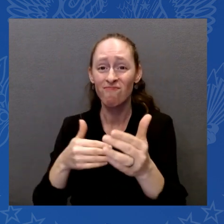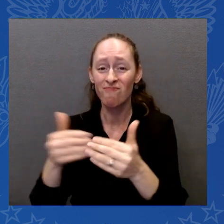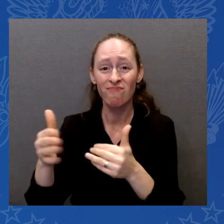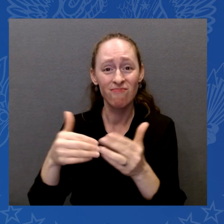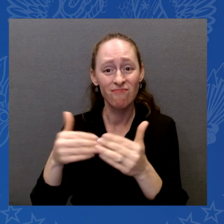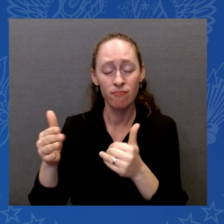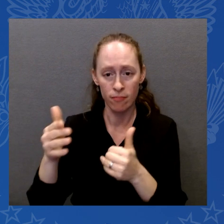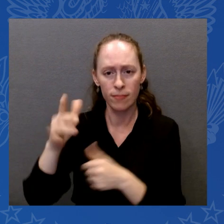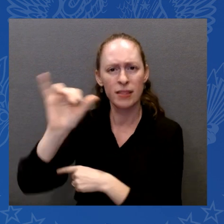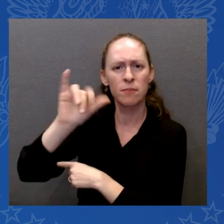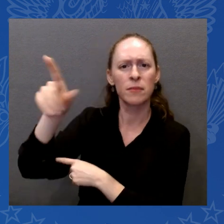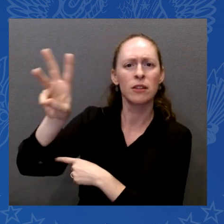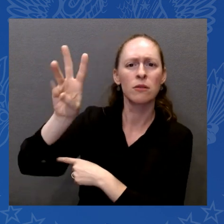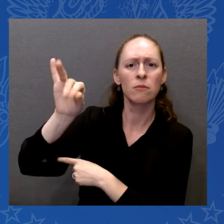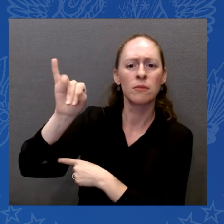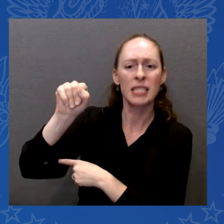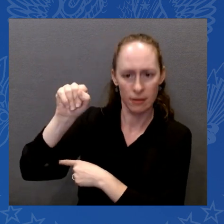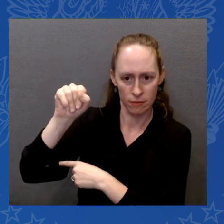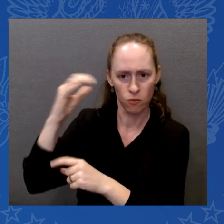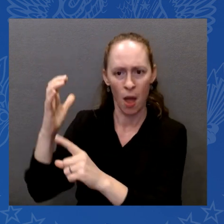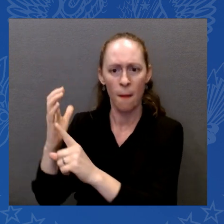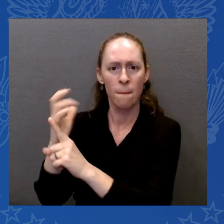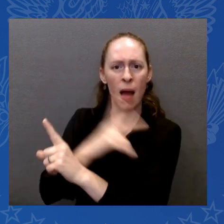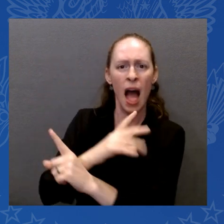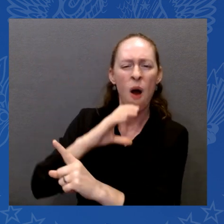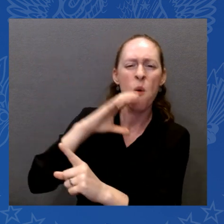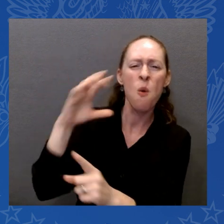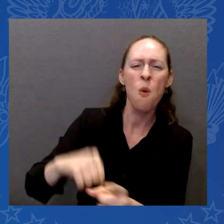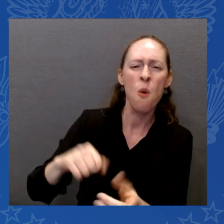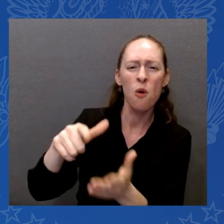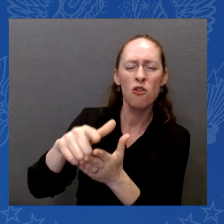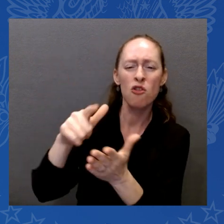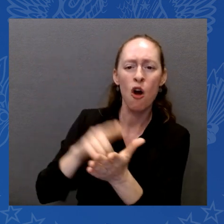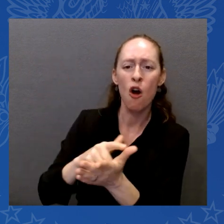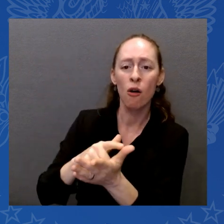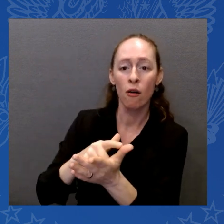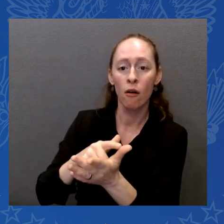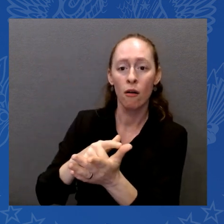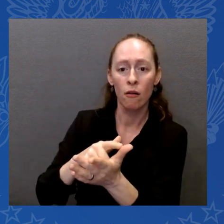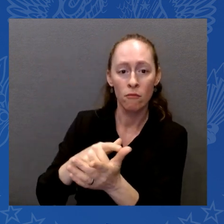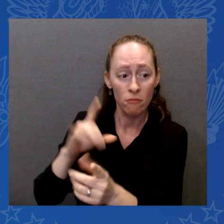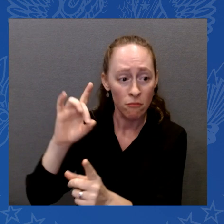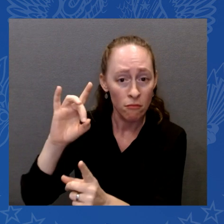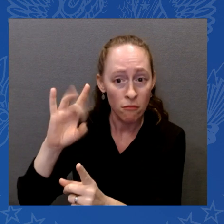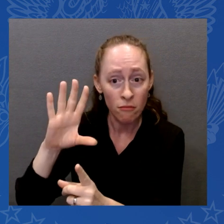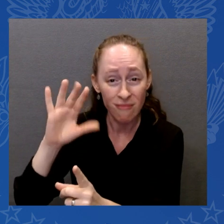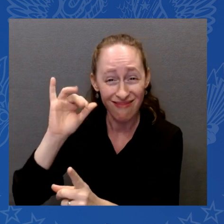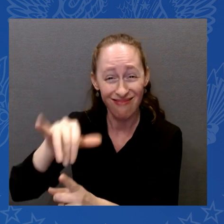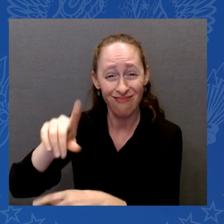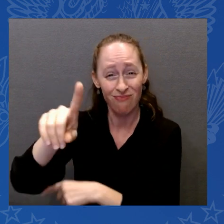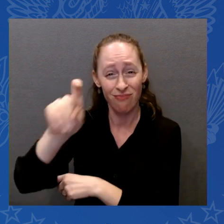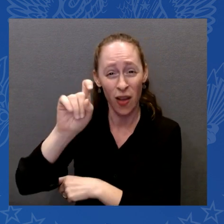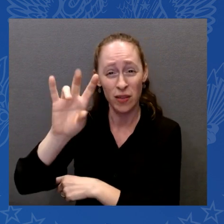That's 173 years ago. And make note that, at that time, women also did not have the right to vote.